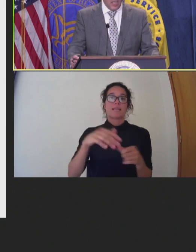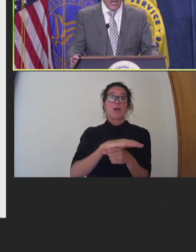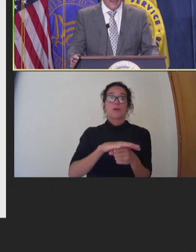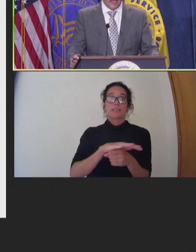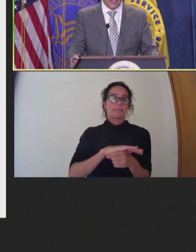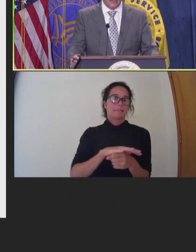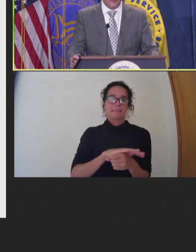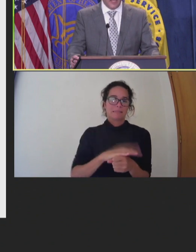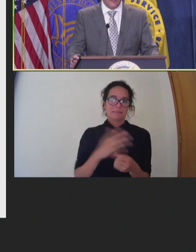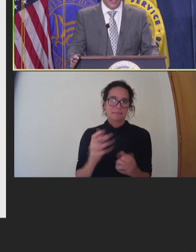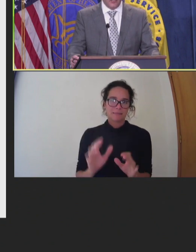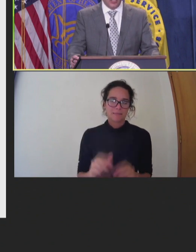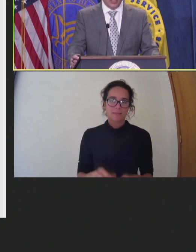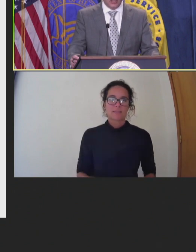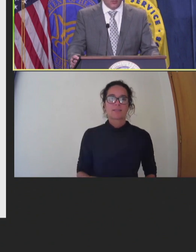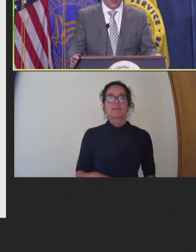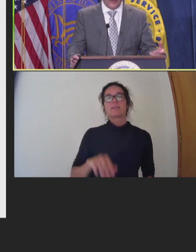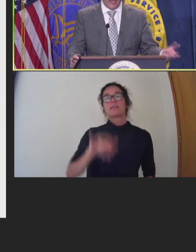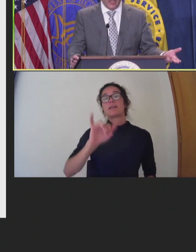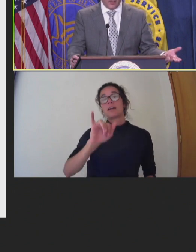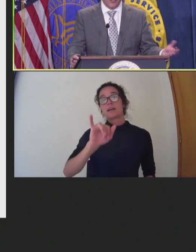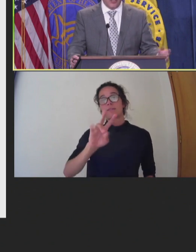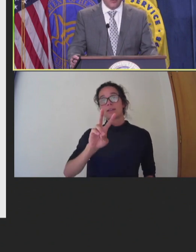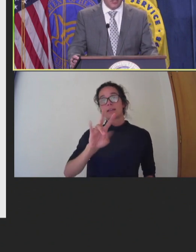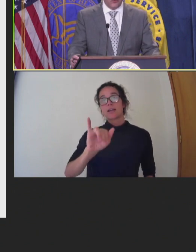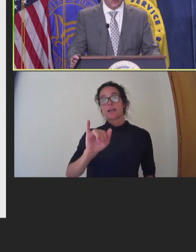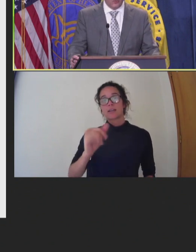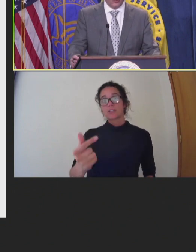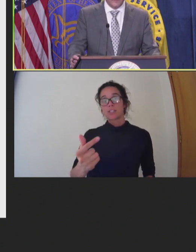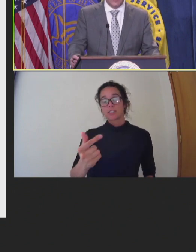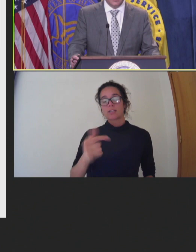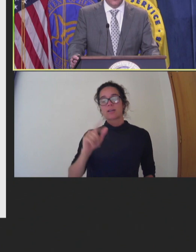And then if the IV IG or the IM IG is administered, quarantine needs to be